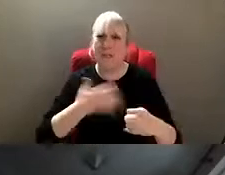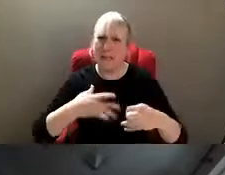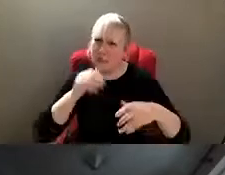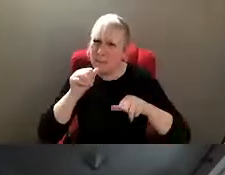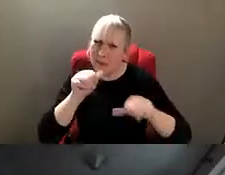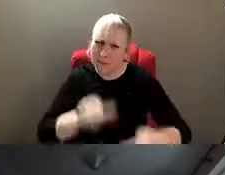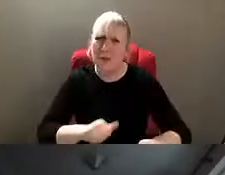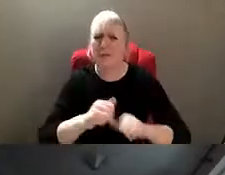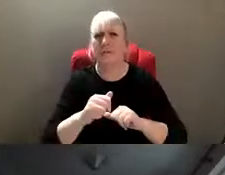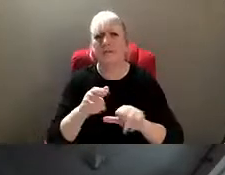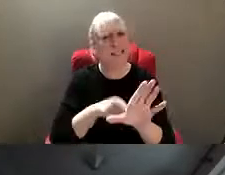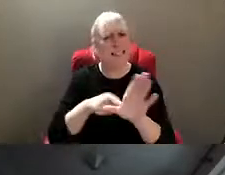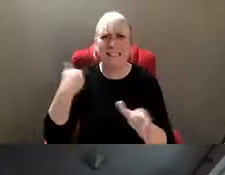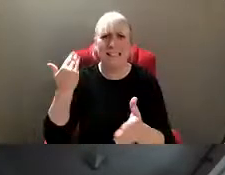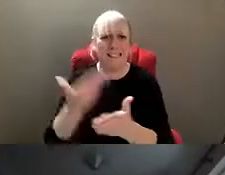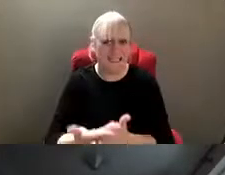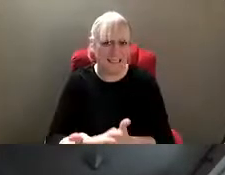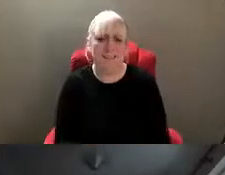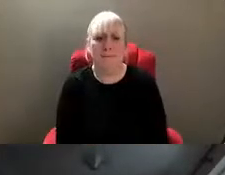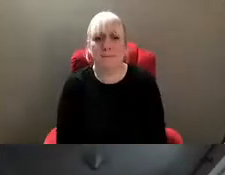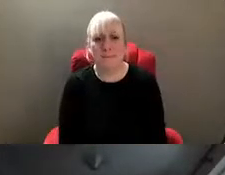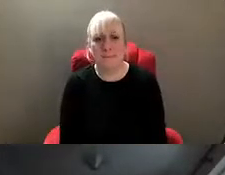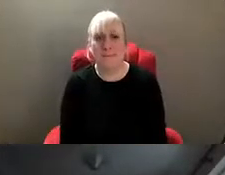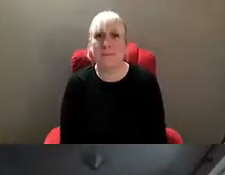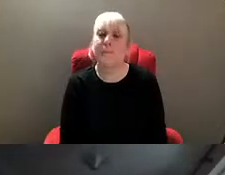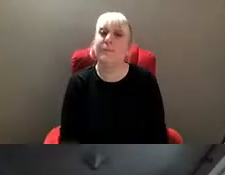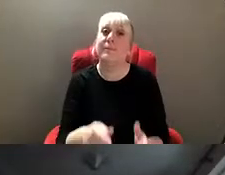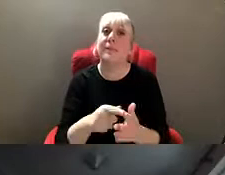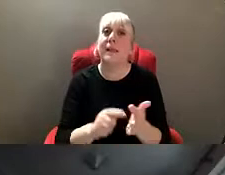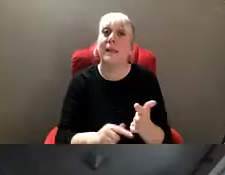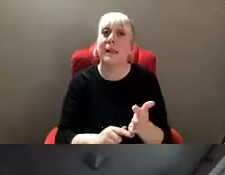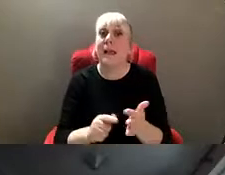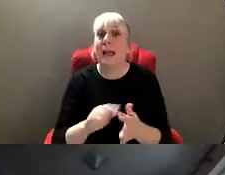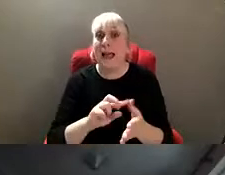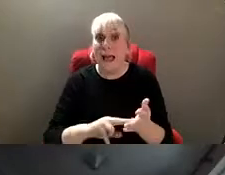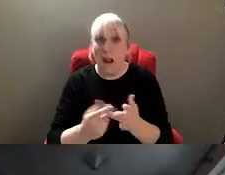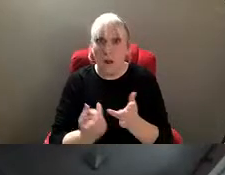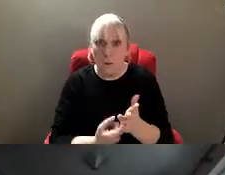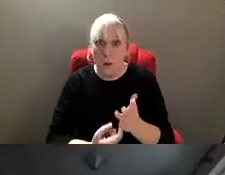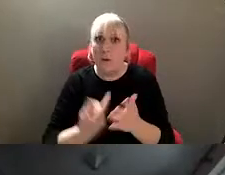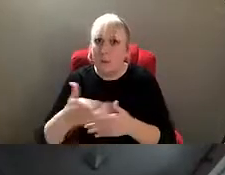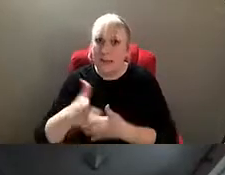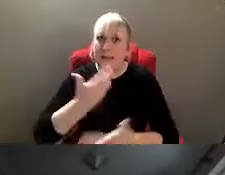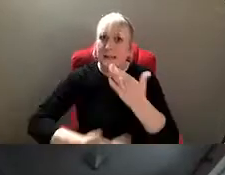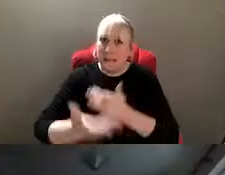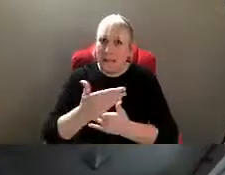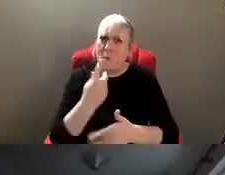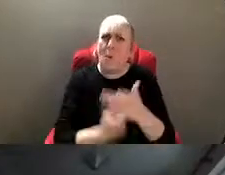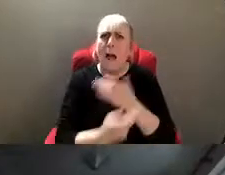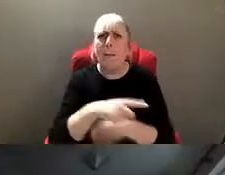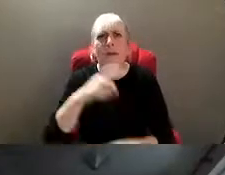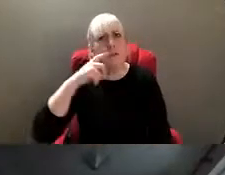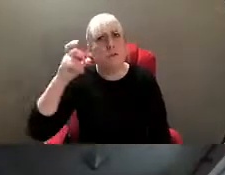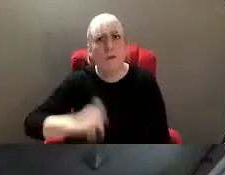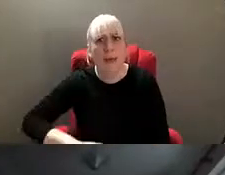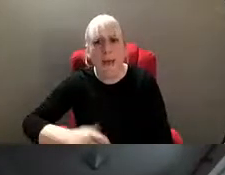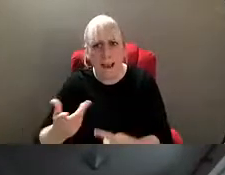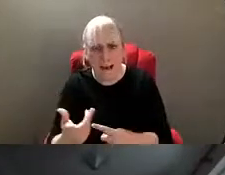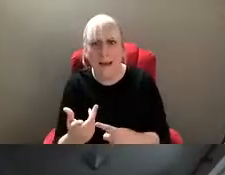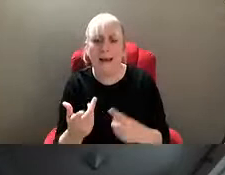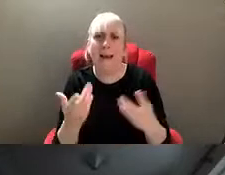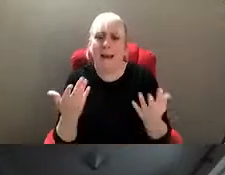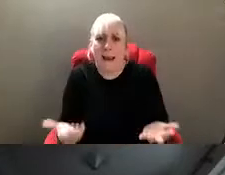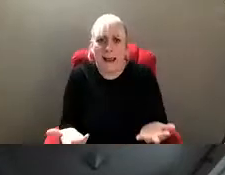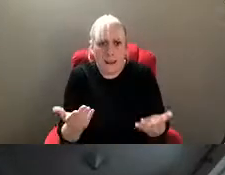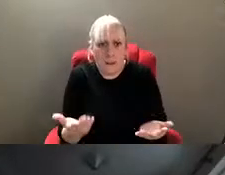and as uh khairona said what is happening in ukraine we are reaching a stage where already